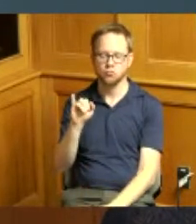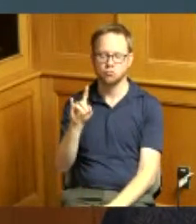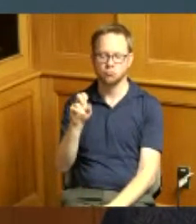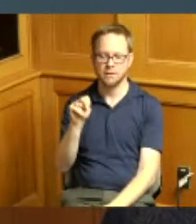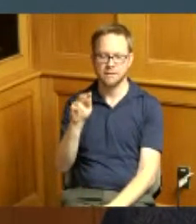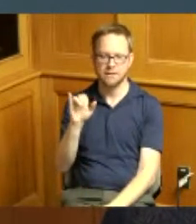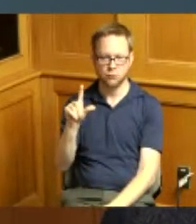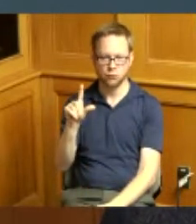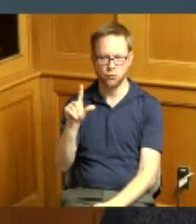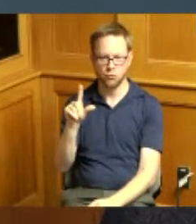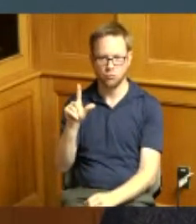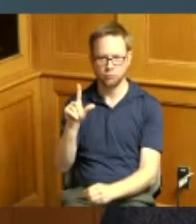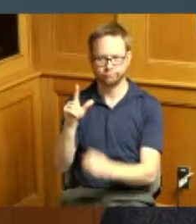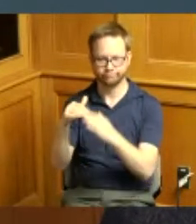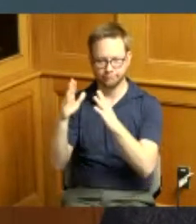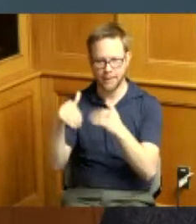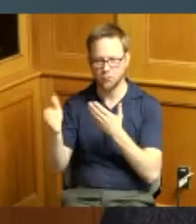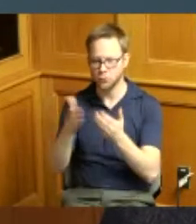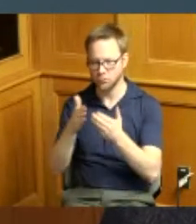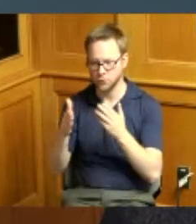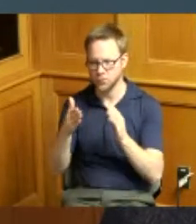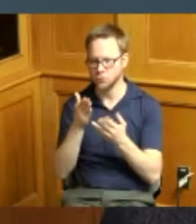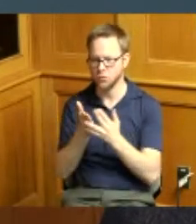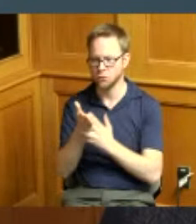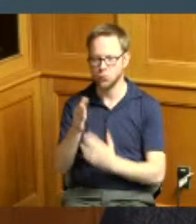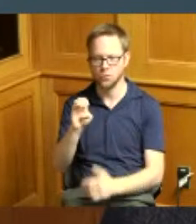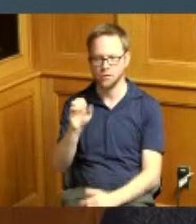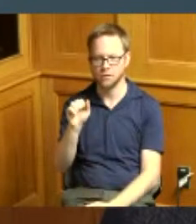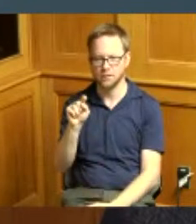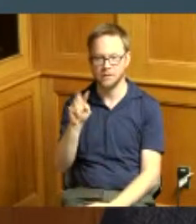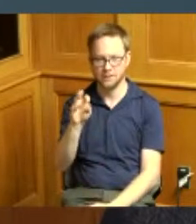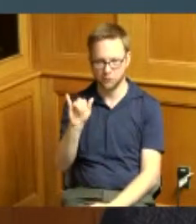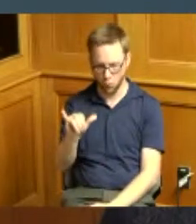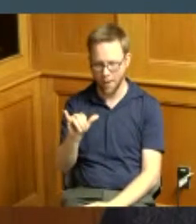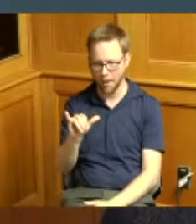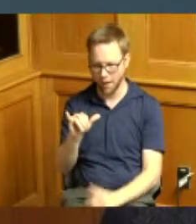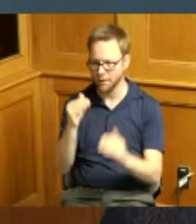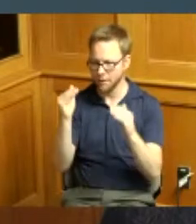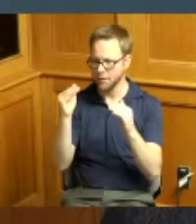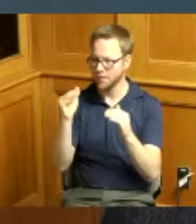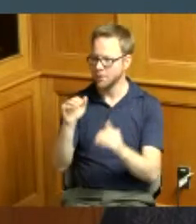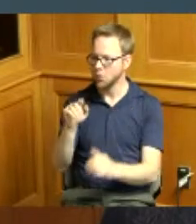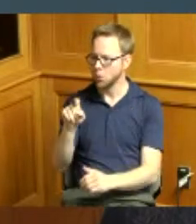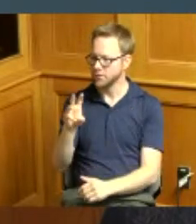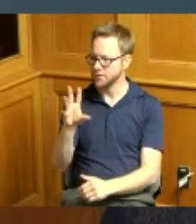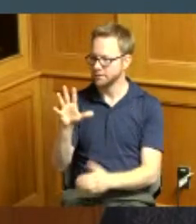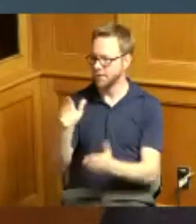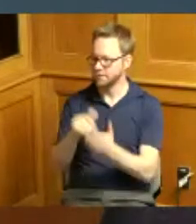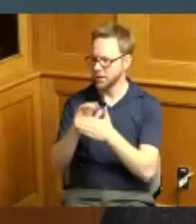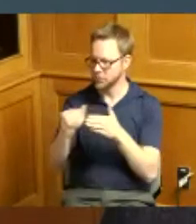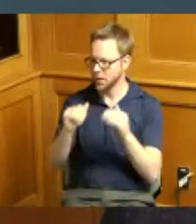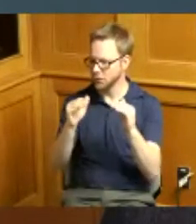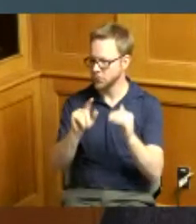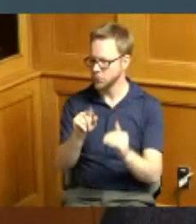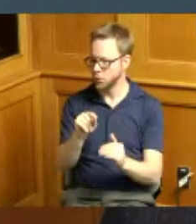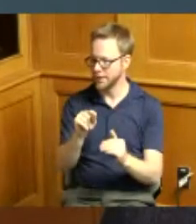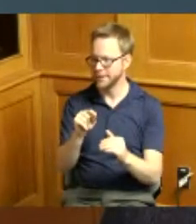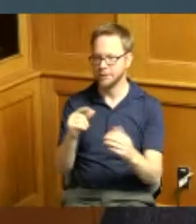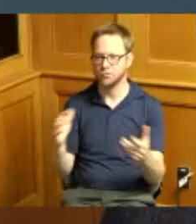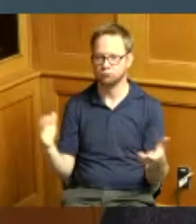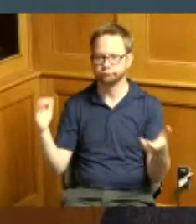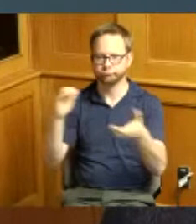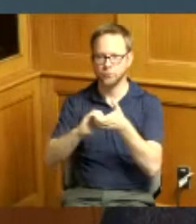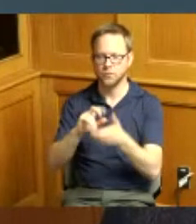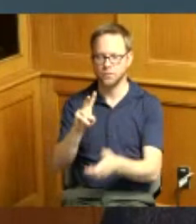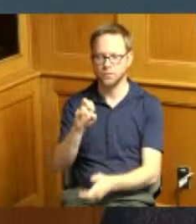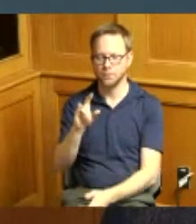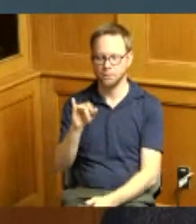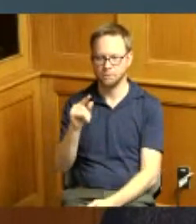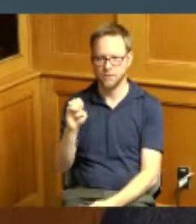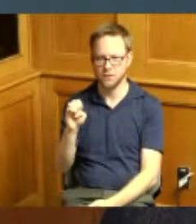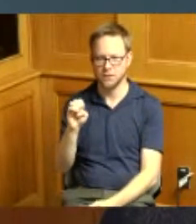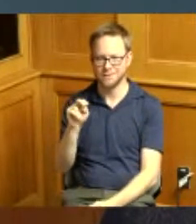corporation 165,000 item 20 an agreement with village network for residential treatment services